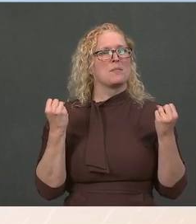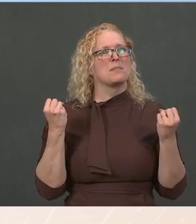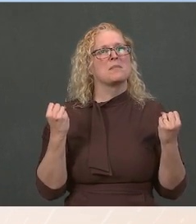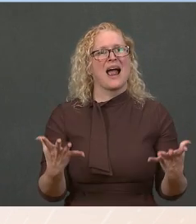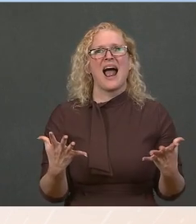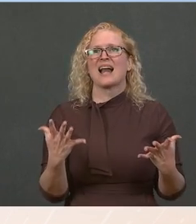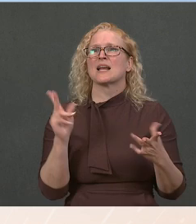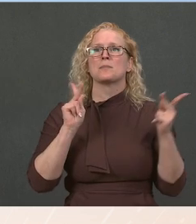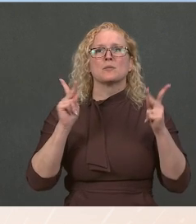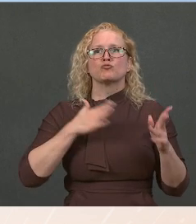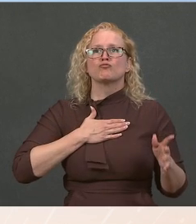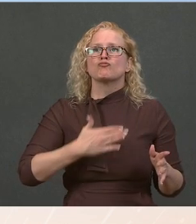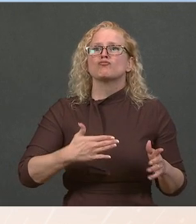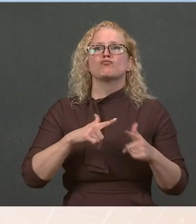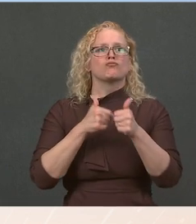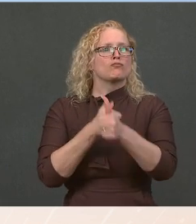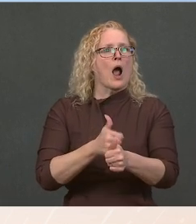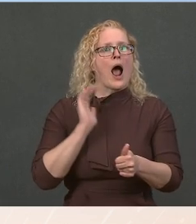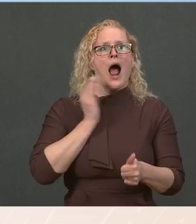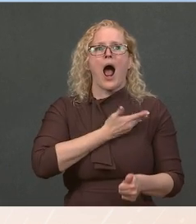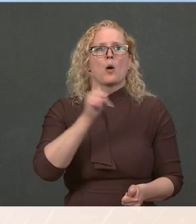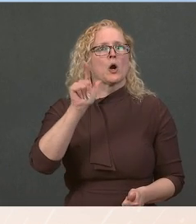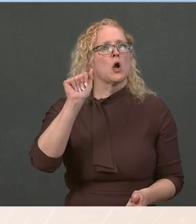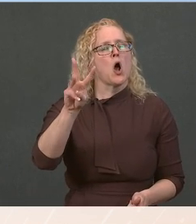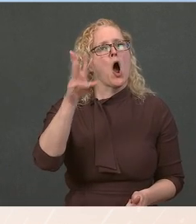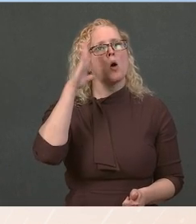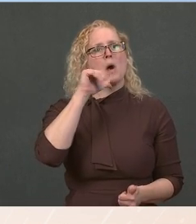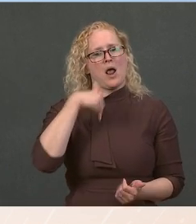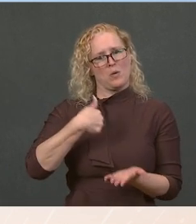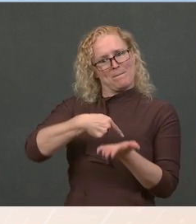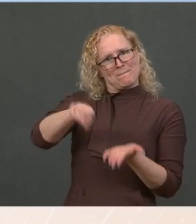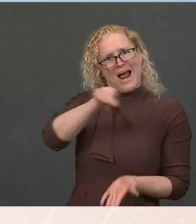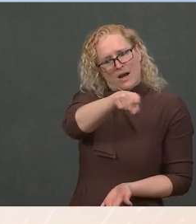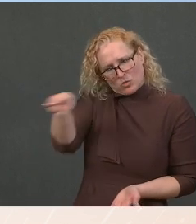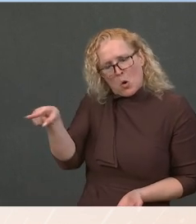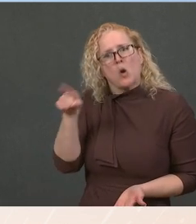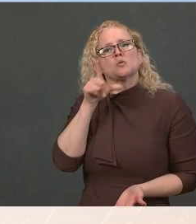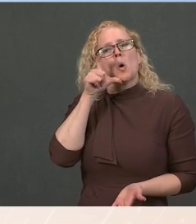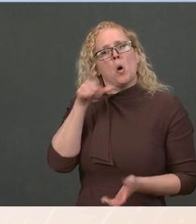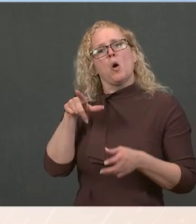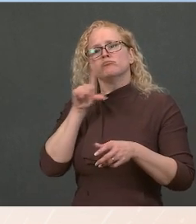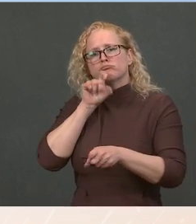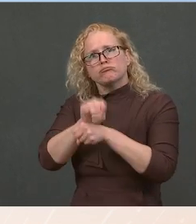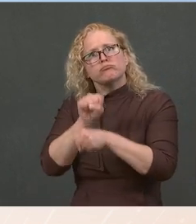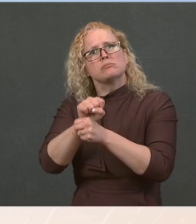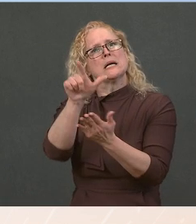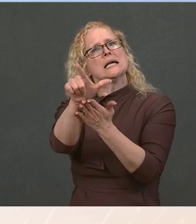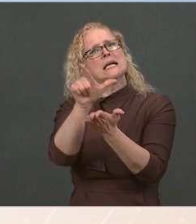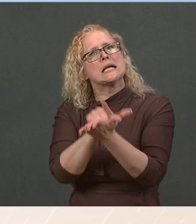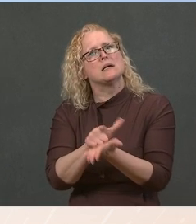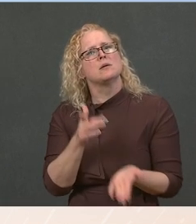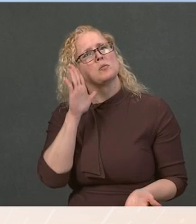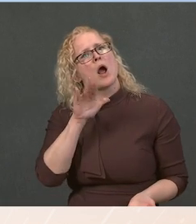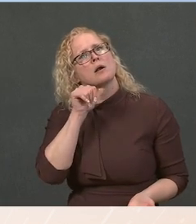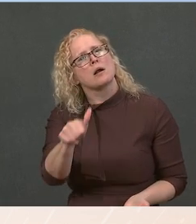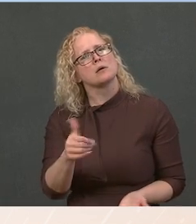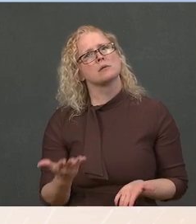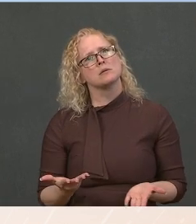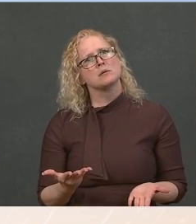until the Build Back Better plan gets a vote in the Senate? Ms. Jean-Pierre: So, if -- if the Build Back Better infrastructure bill passes today,